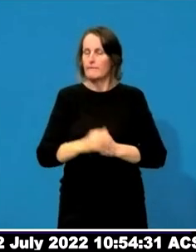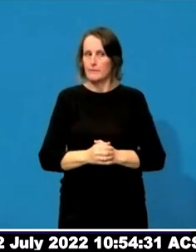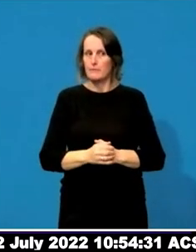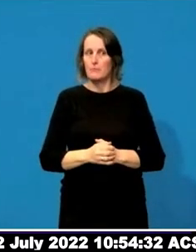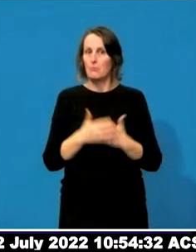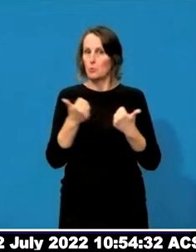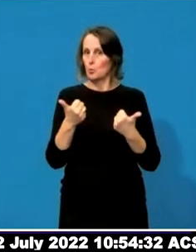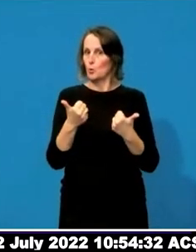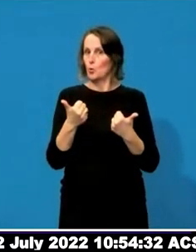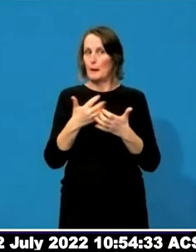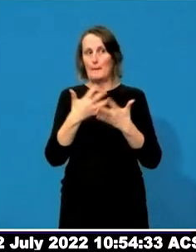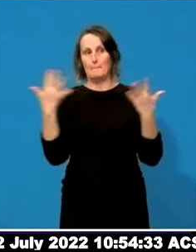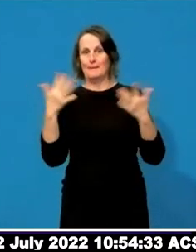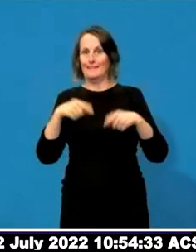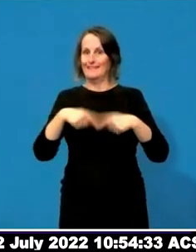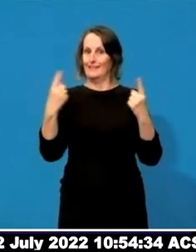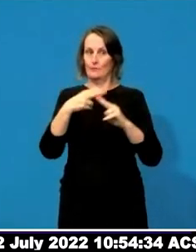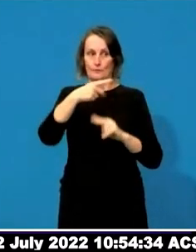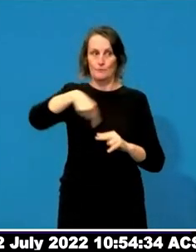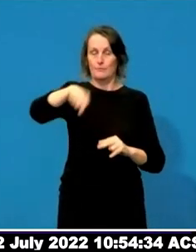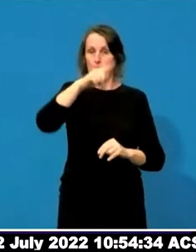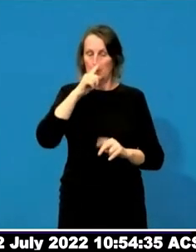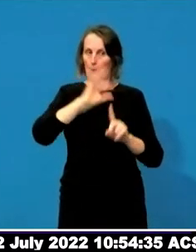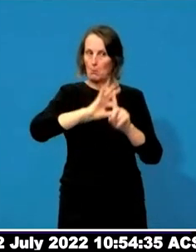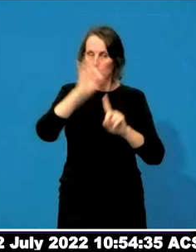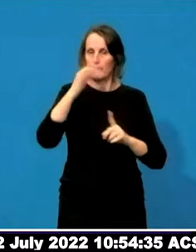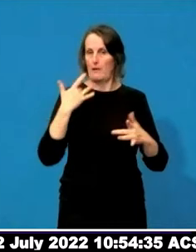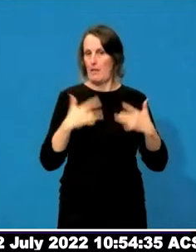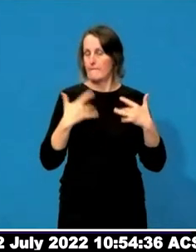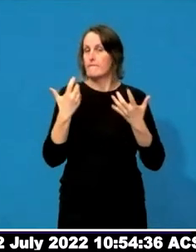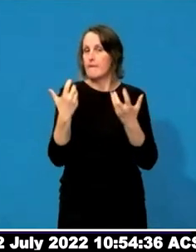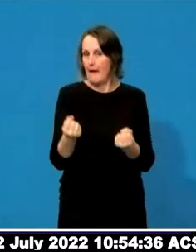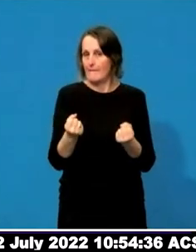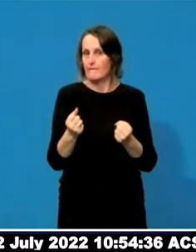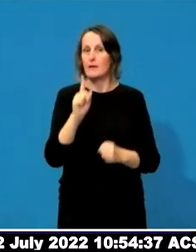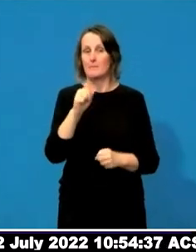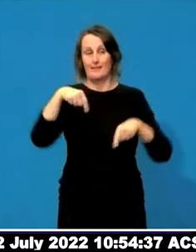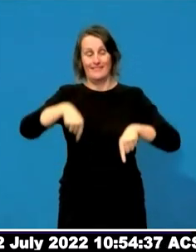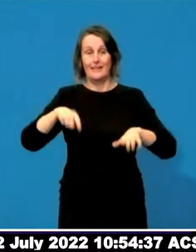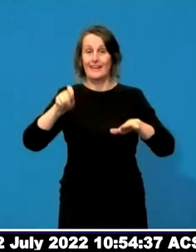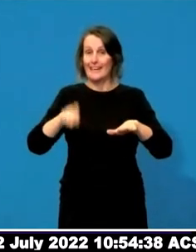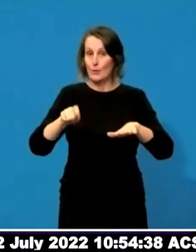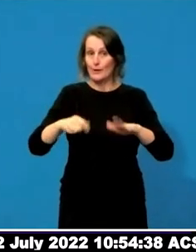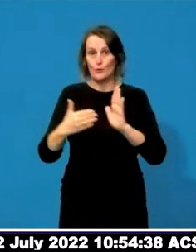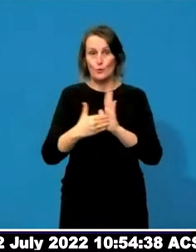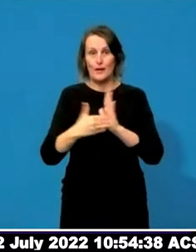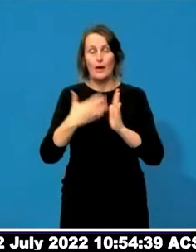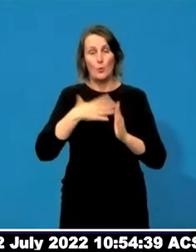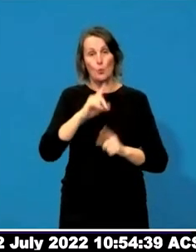in many people's lives. But the purpose of the hearing today, and what I want to highlight is